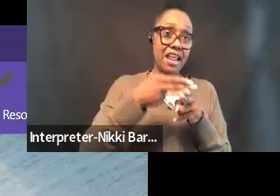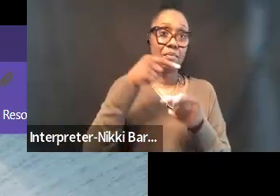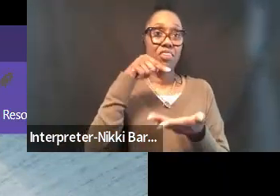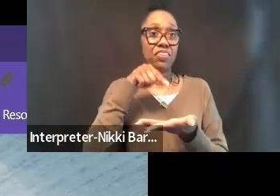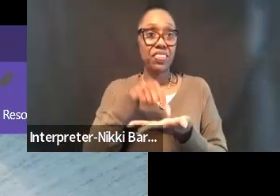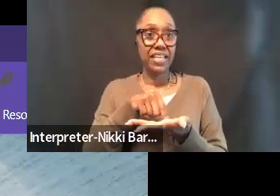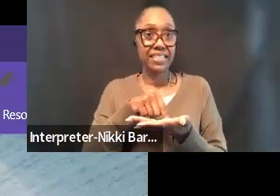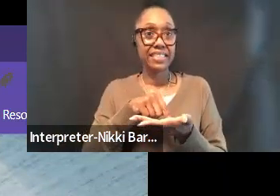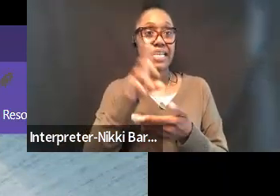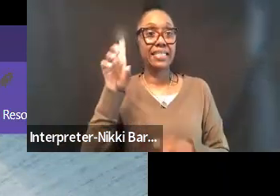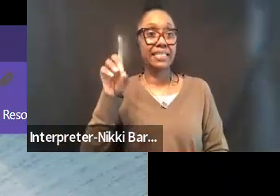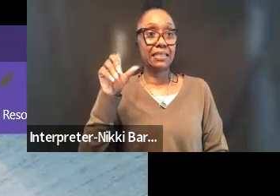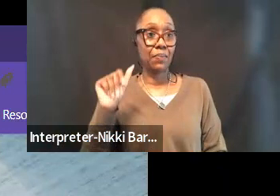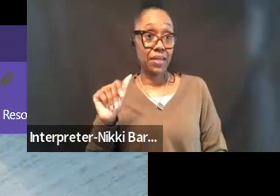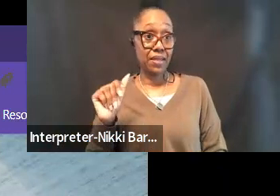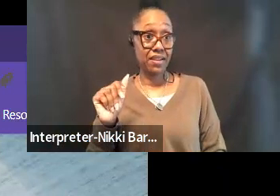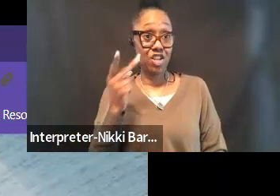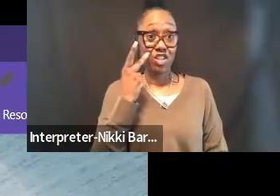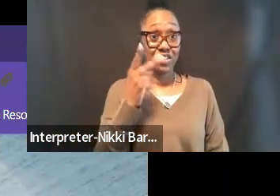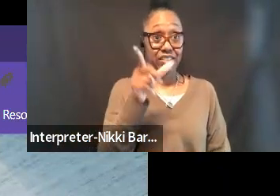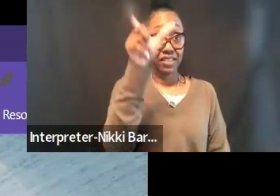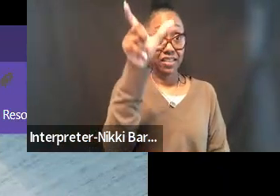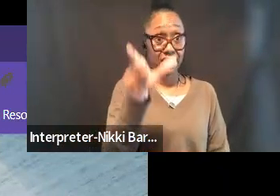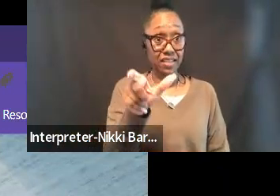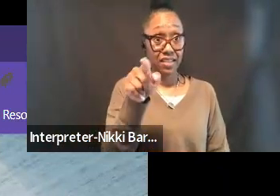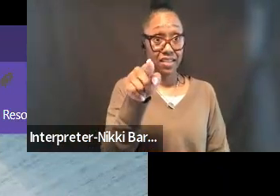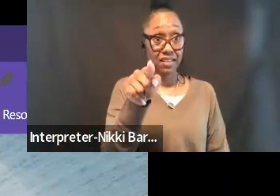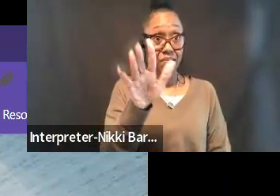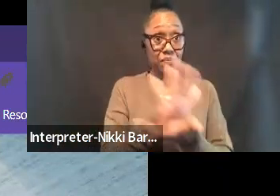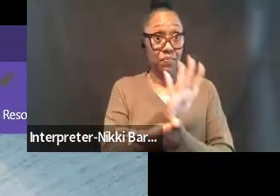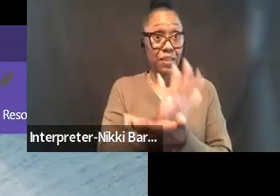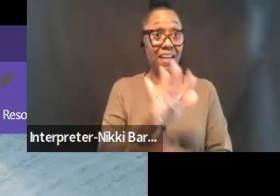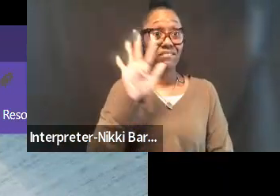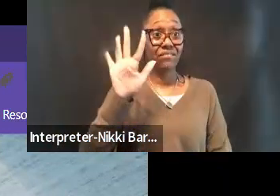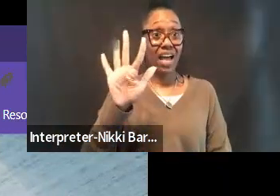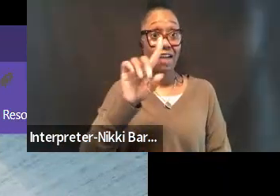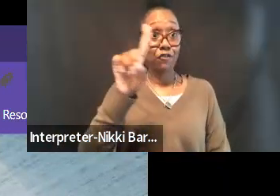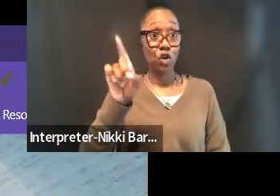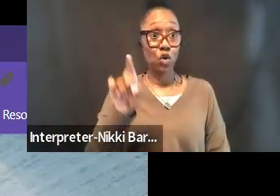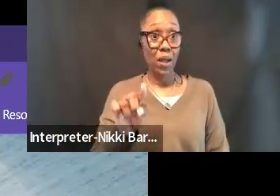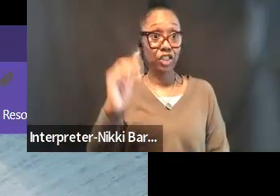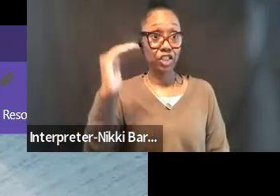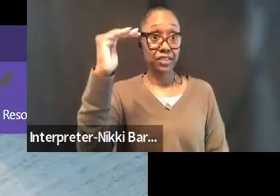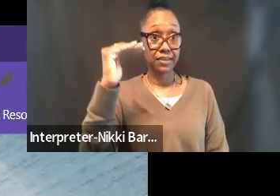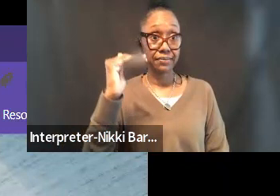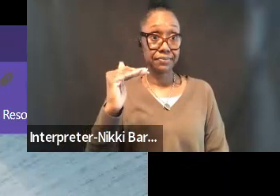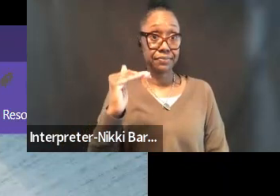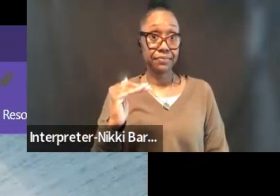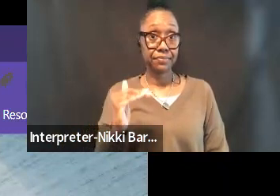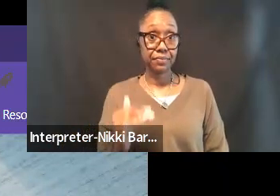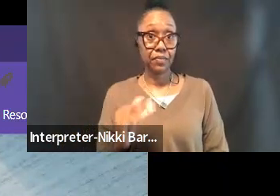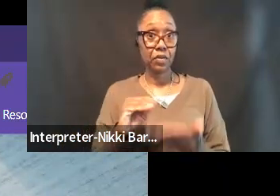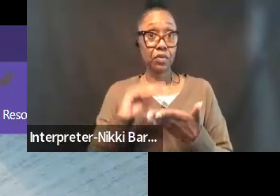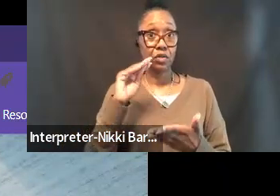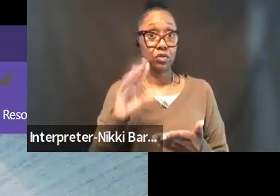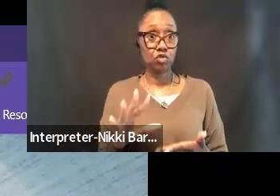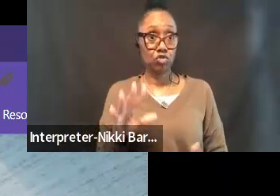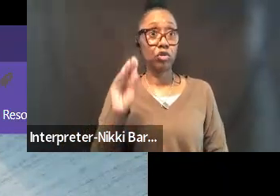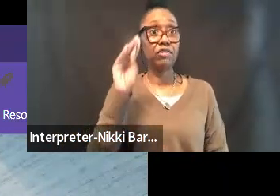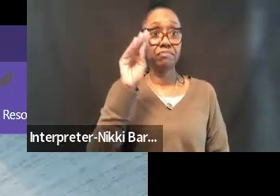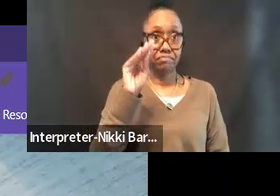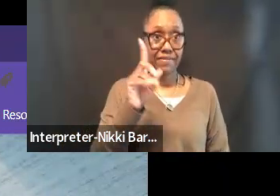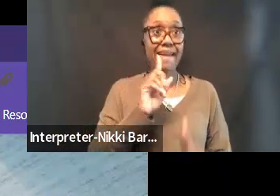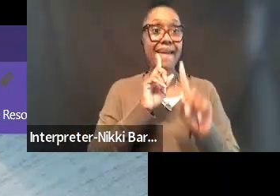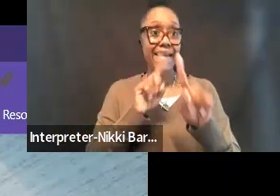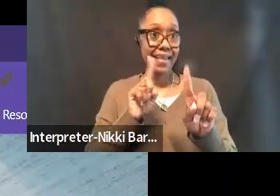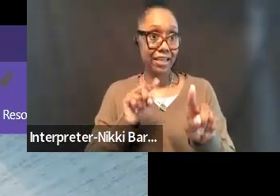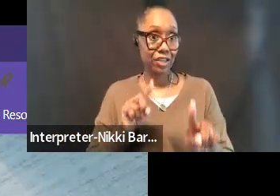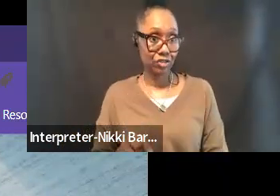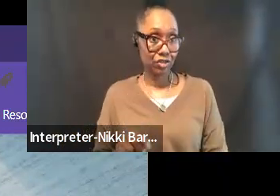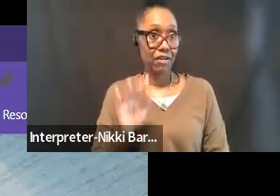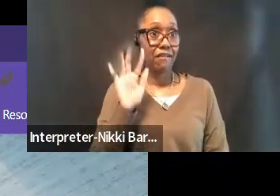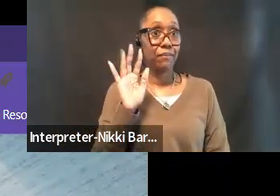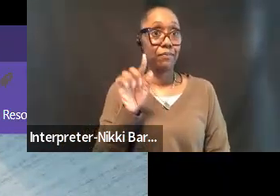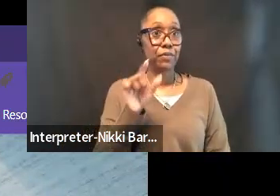On this slide, there is a picture of a worksheet with, 5 questions. And, the student has failed out the answers and they have written.